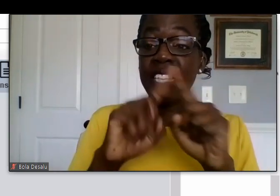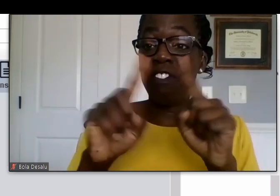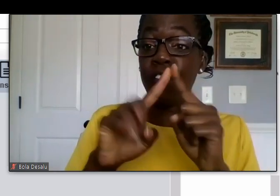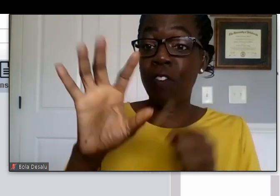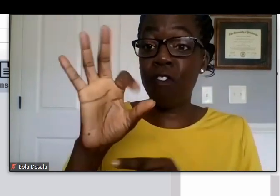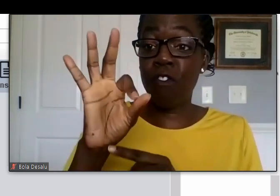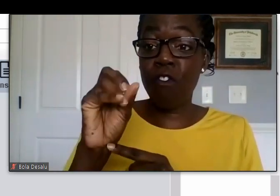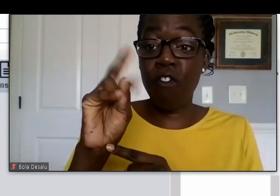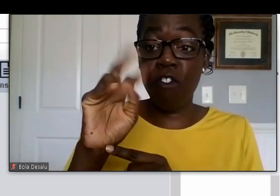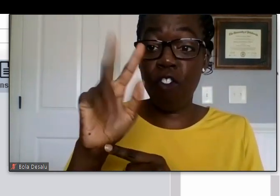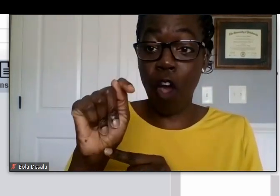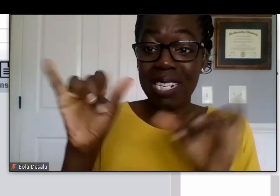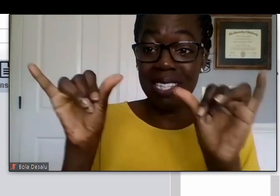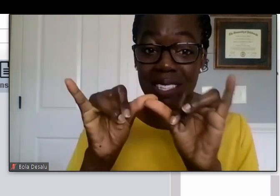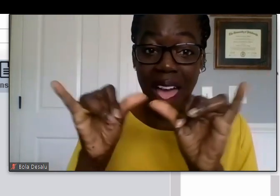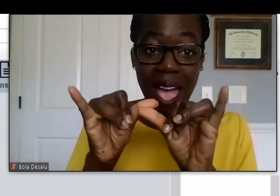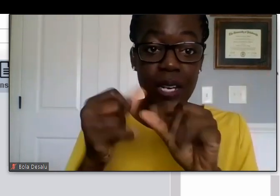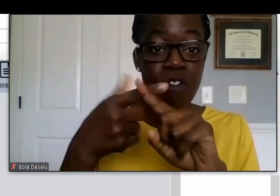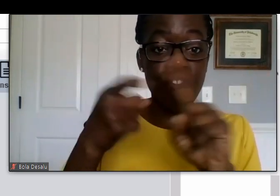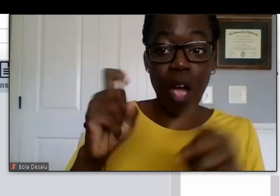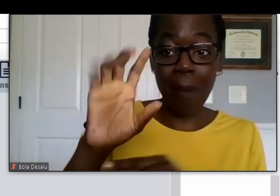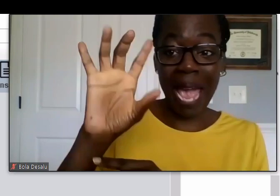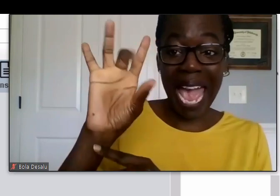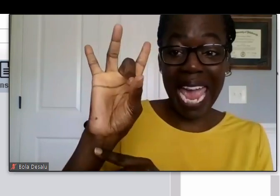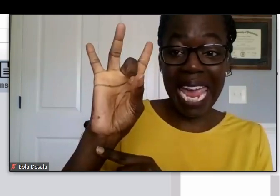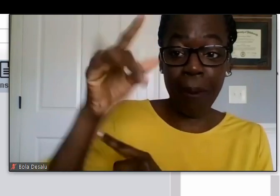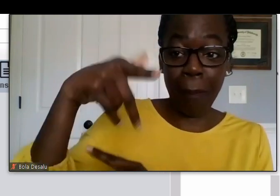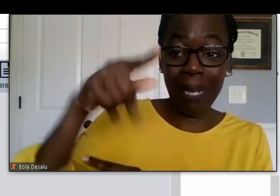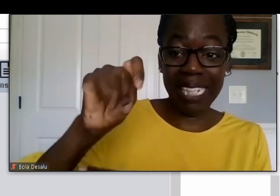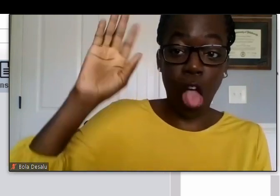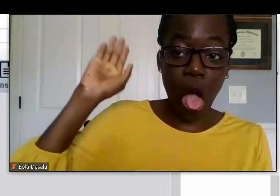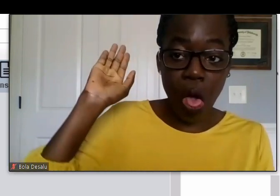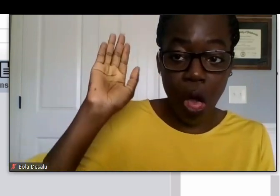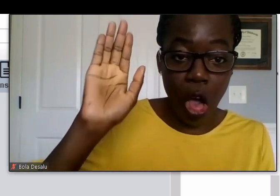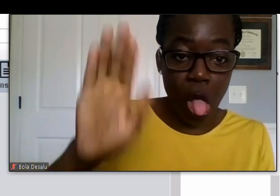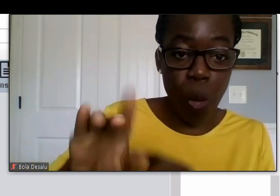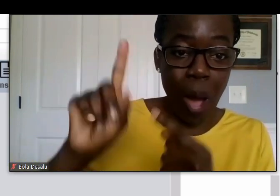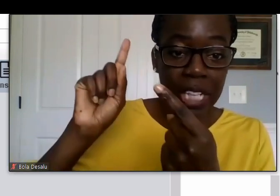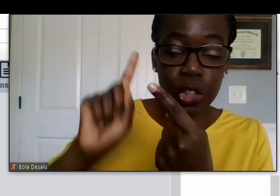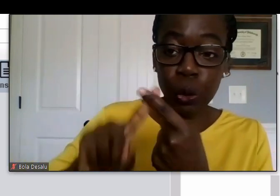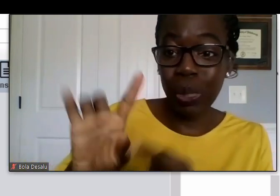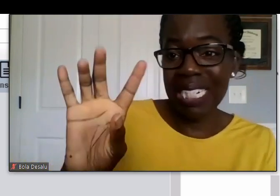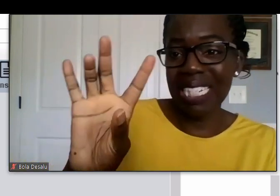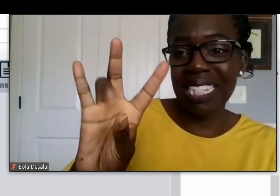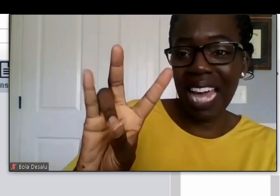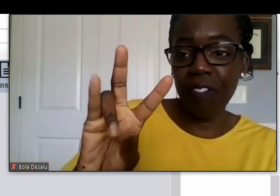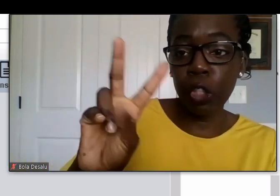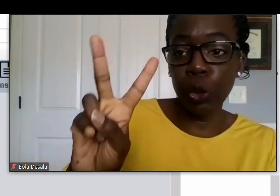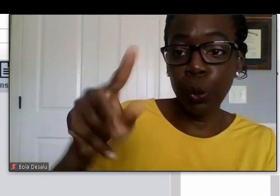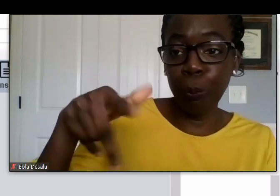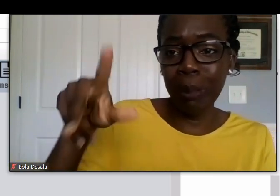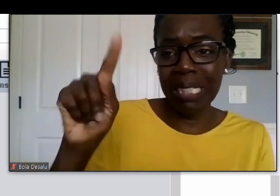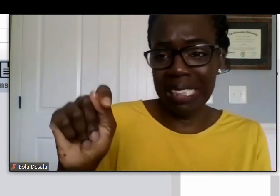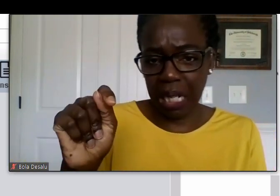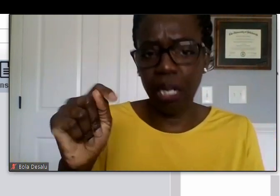There's different sizes of the font thatyou can pick - 8 all the way down to 72.